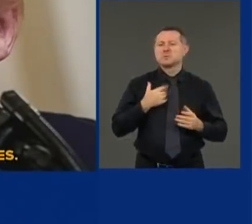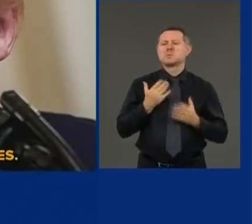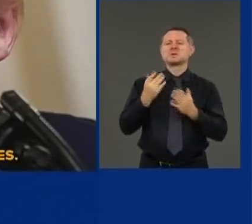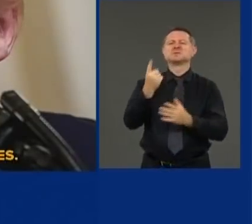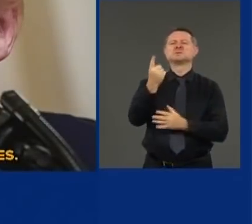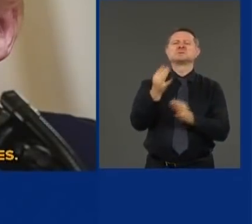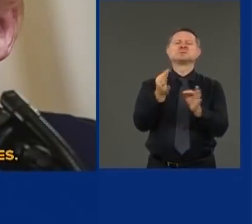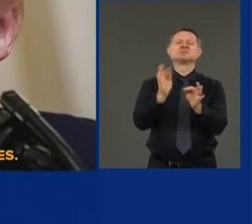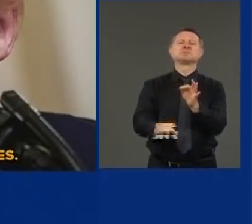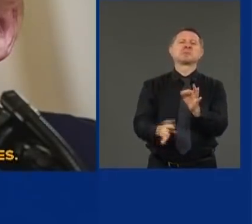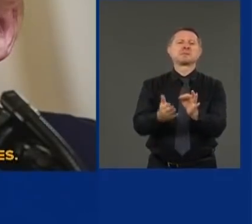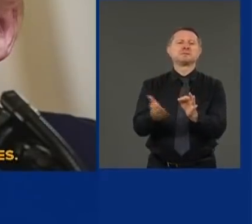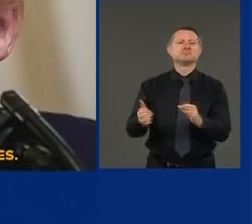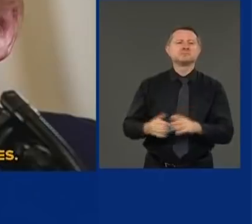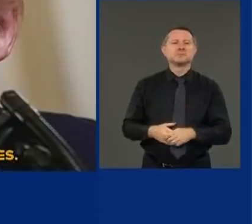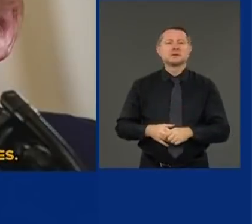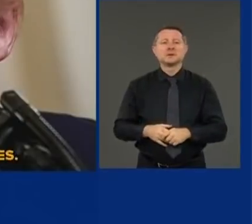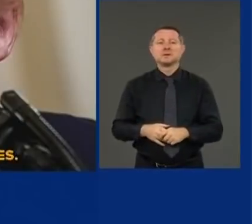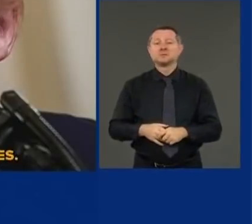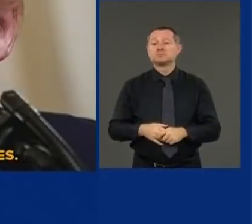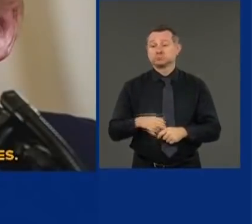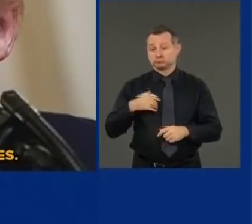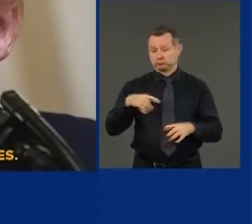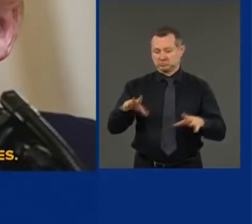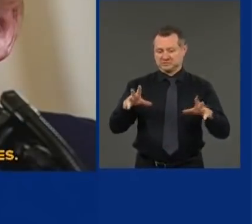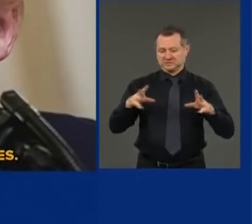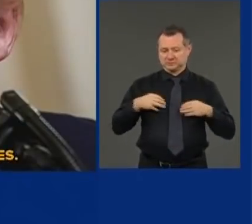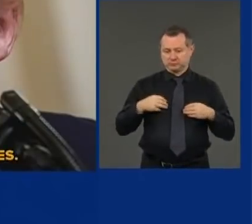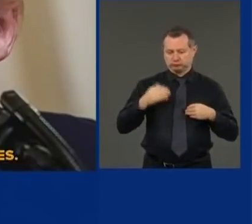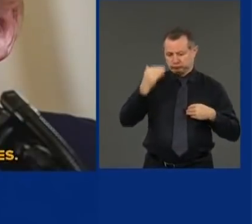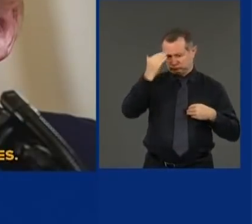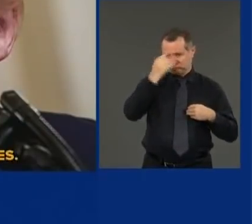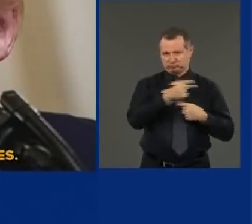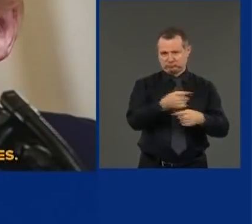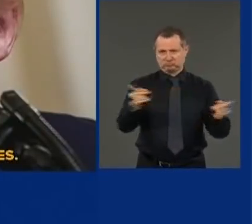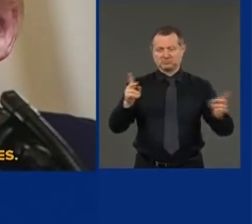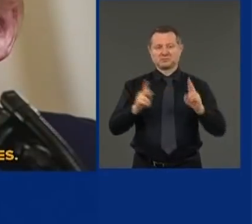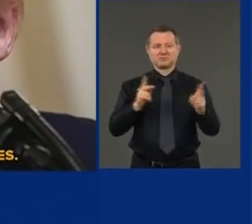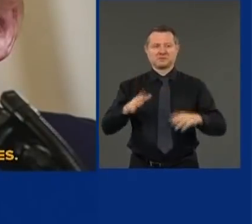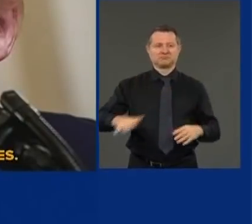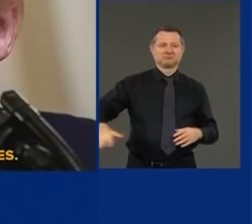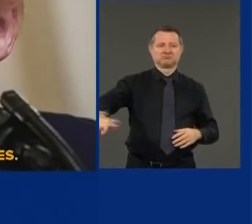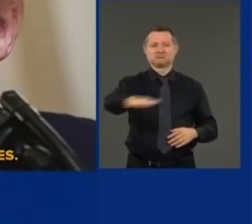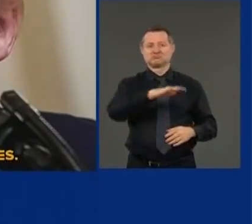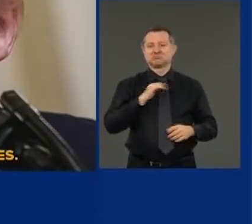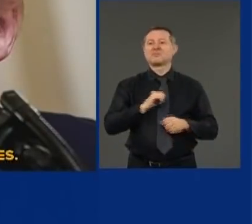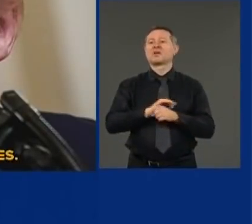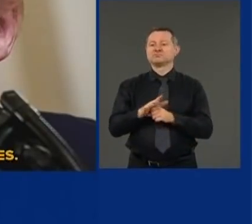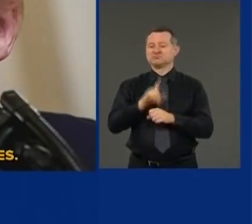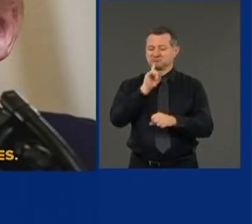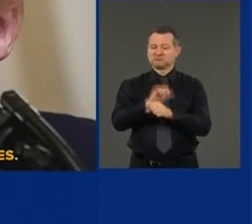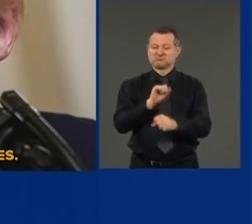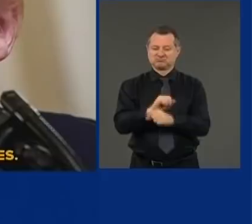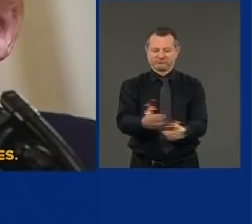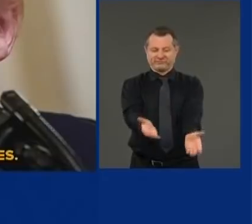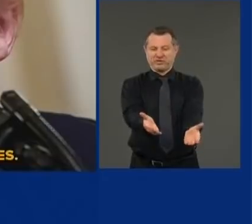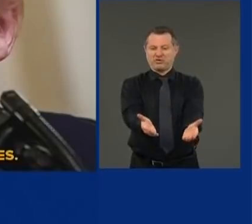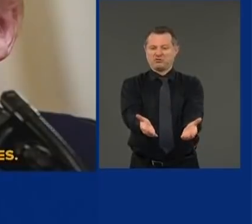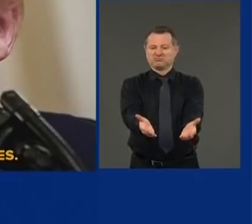SO, MR. PRESIDENT, DON'T BE A CO-CONSPIRATOR OF COVID.